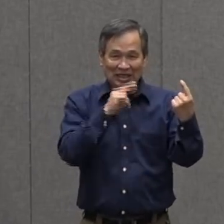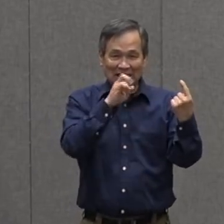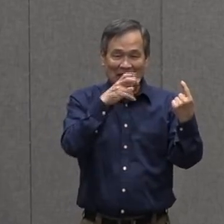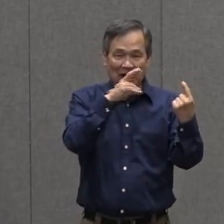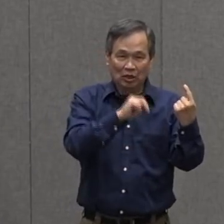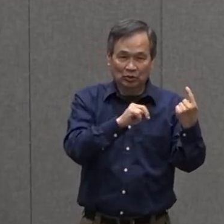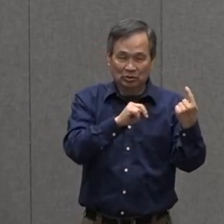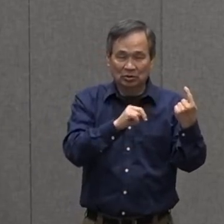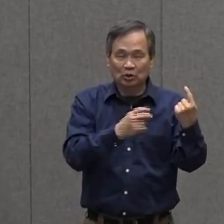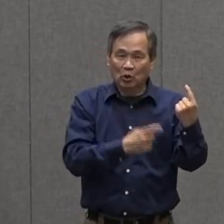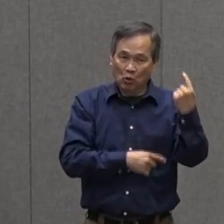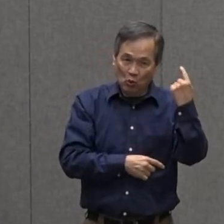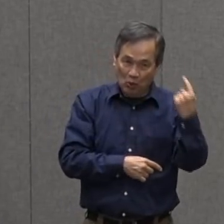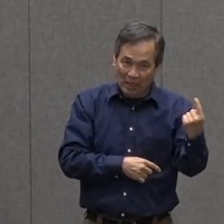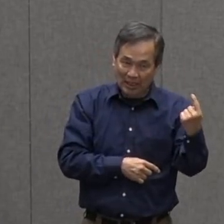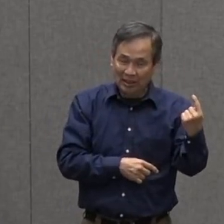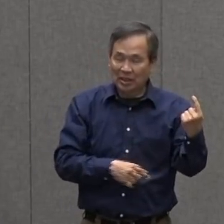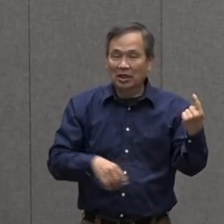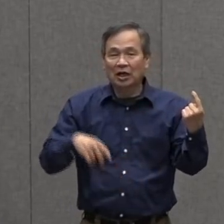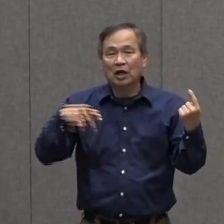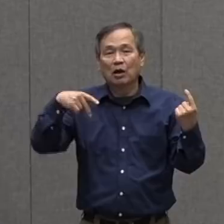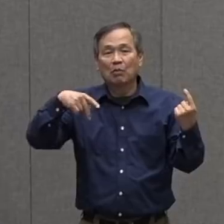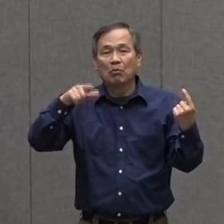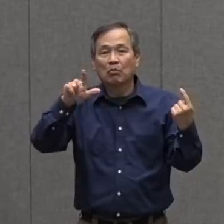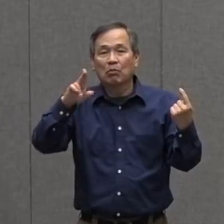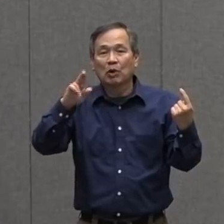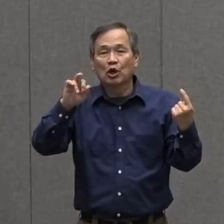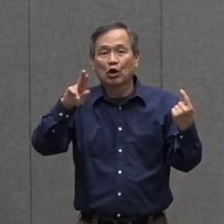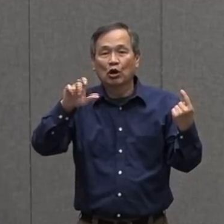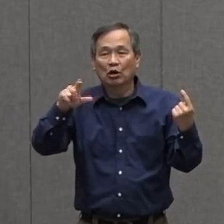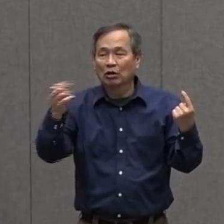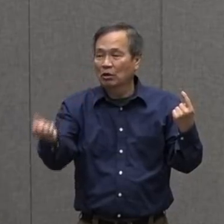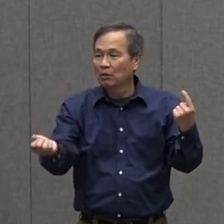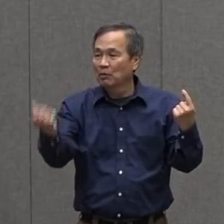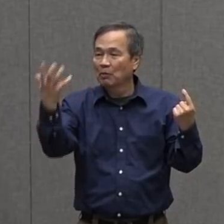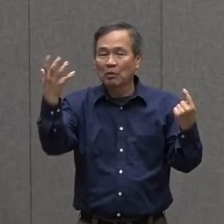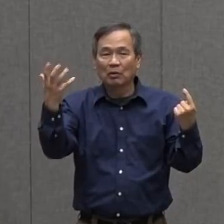And then we talked about plural, which means more than one.